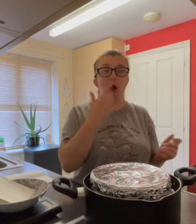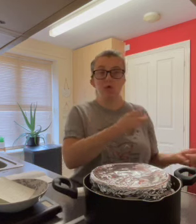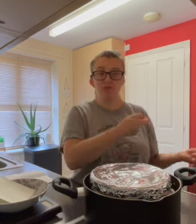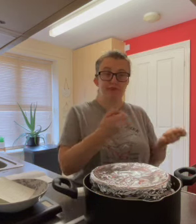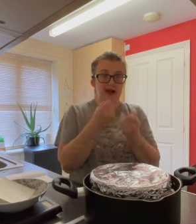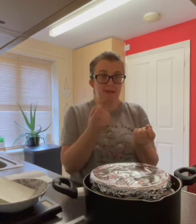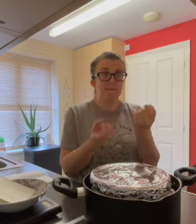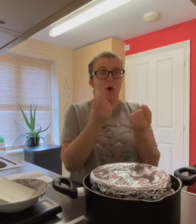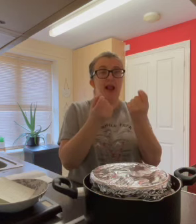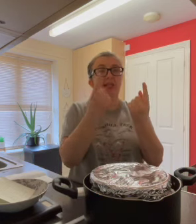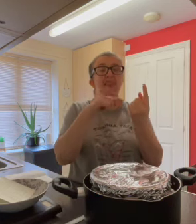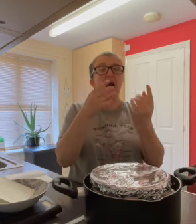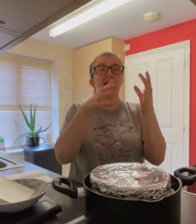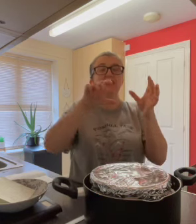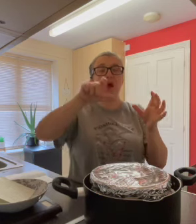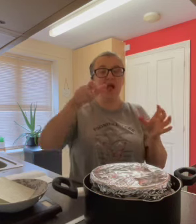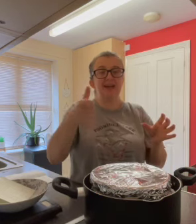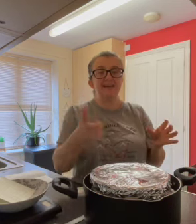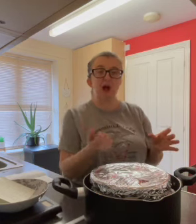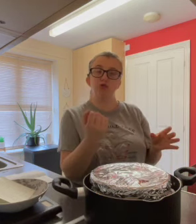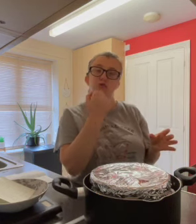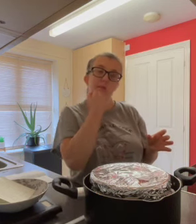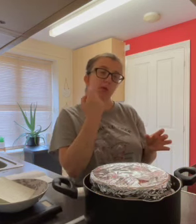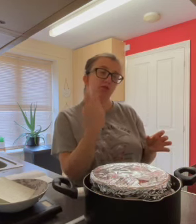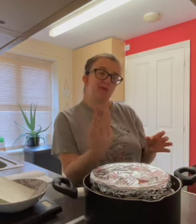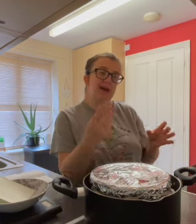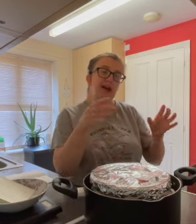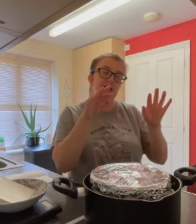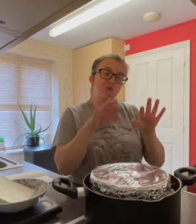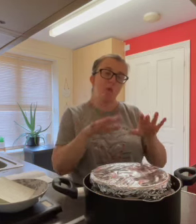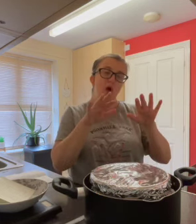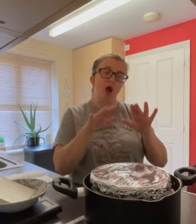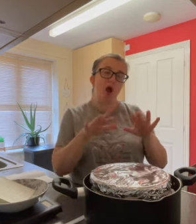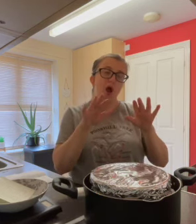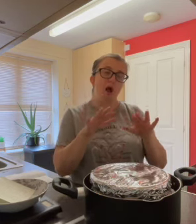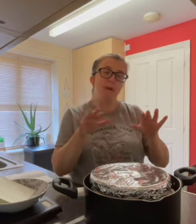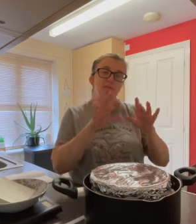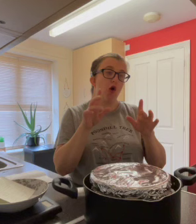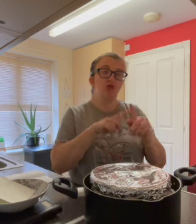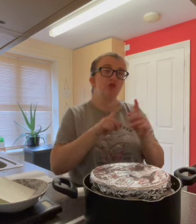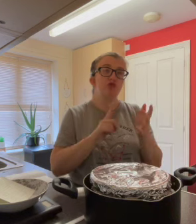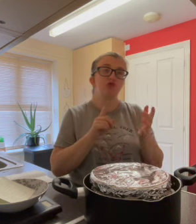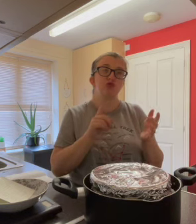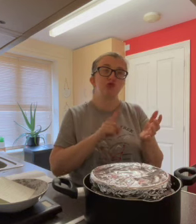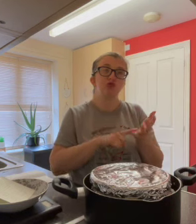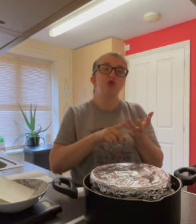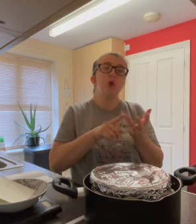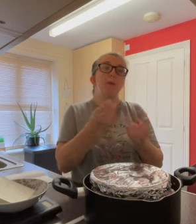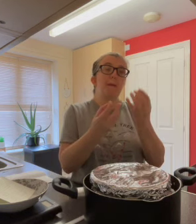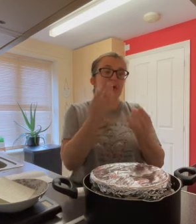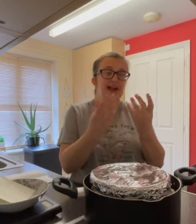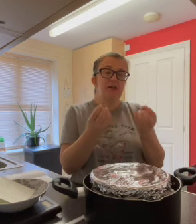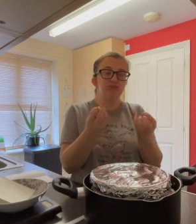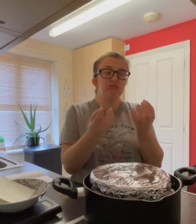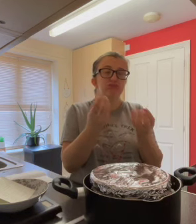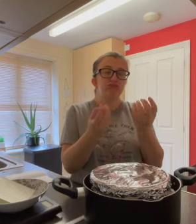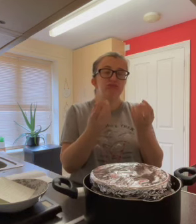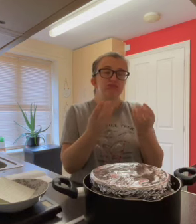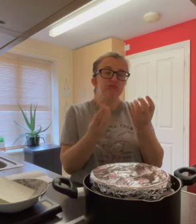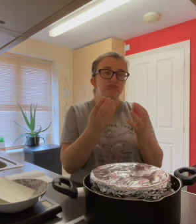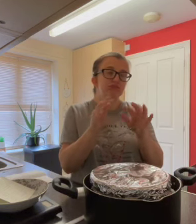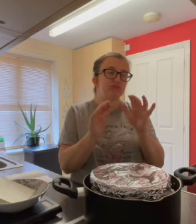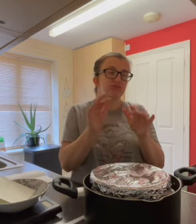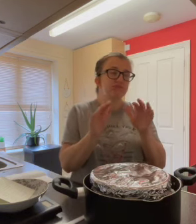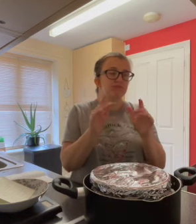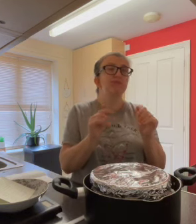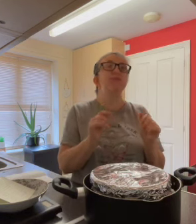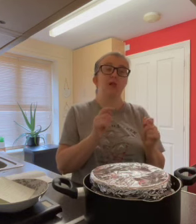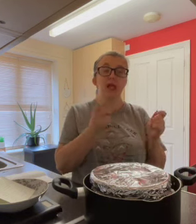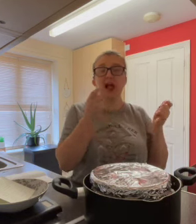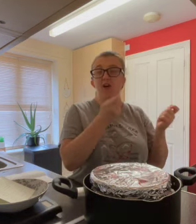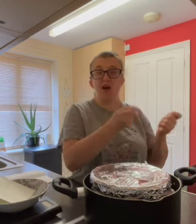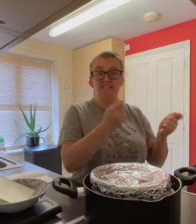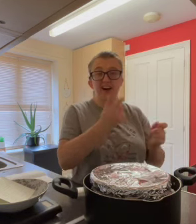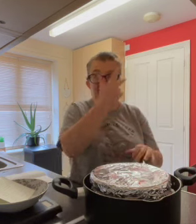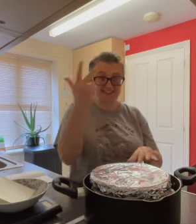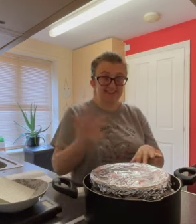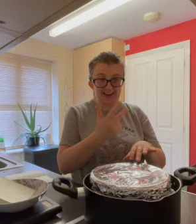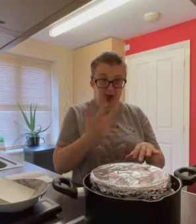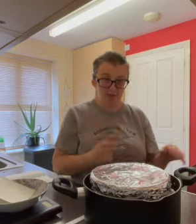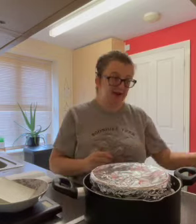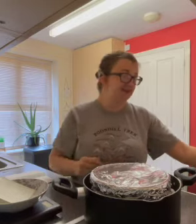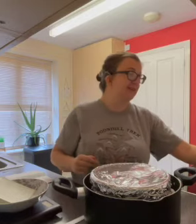when you bring it to boil turn it down on Lower heater, no 3 to simmer it down, not too bubbling. then leave it to cook for 8 hour.